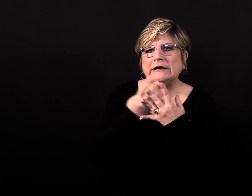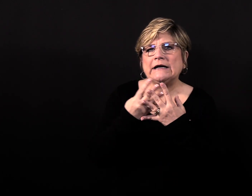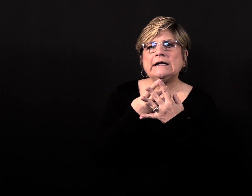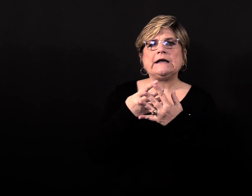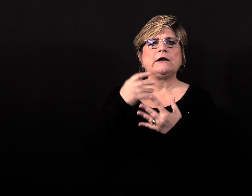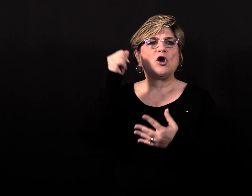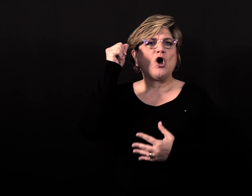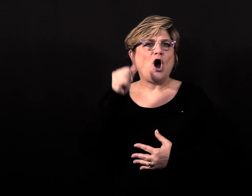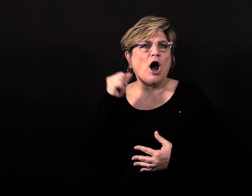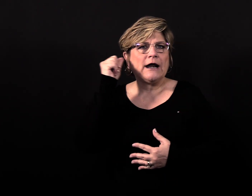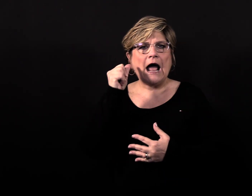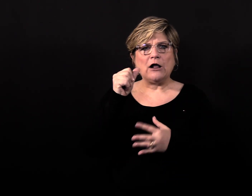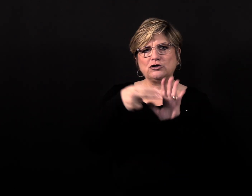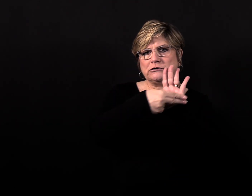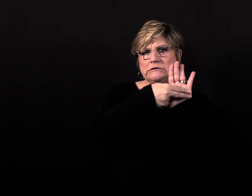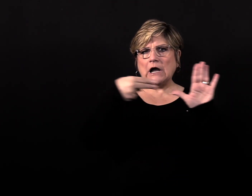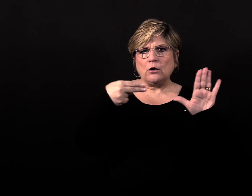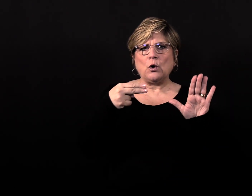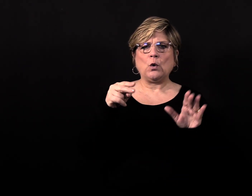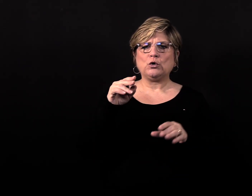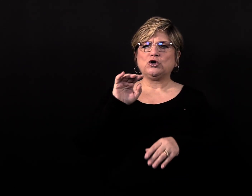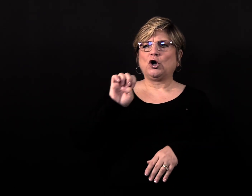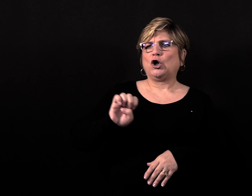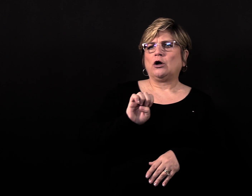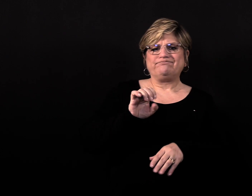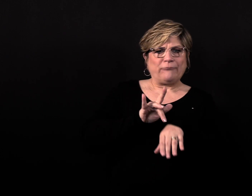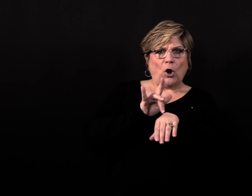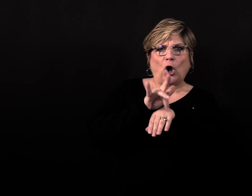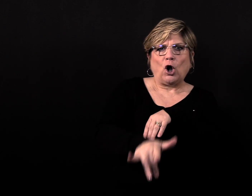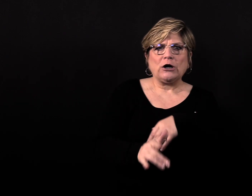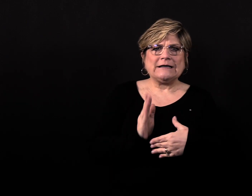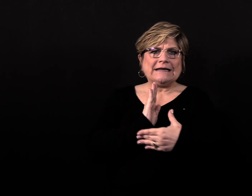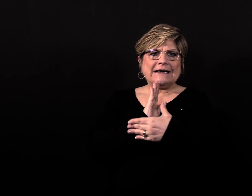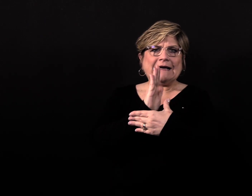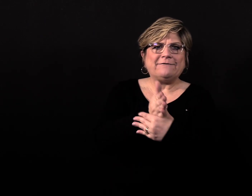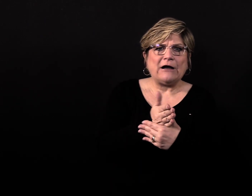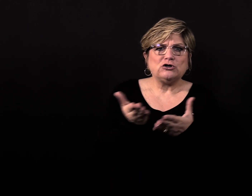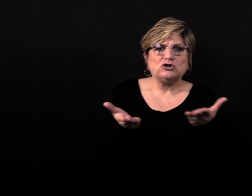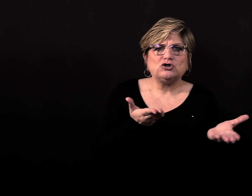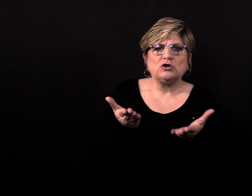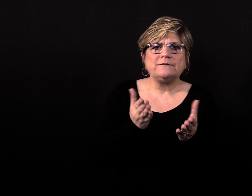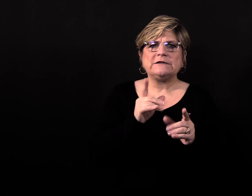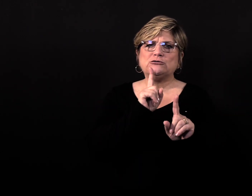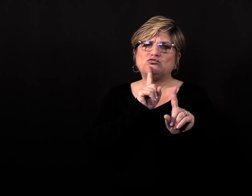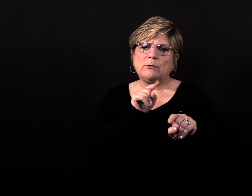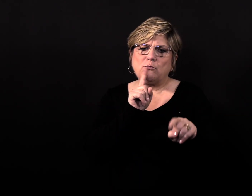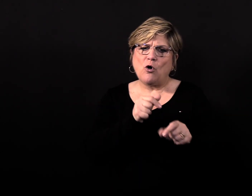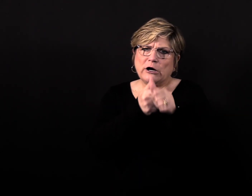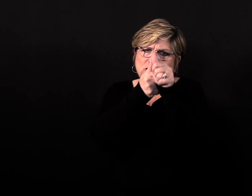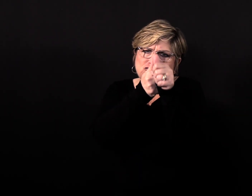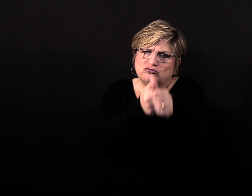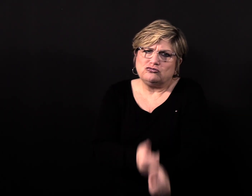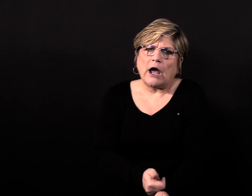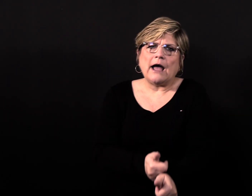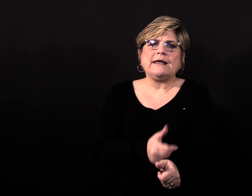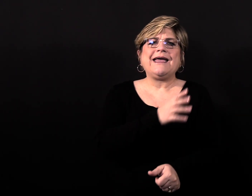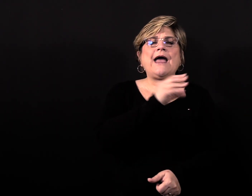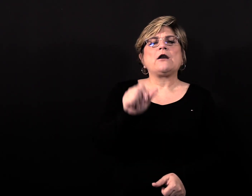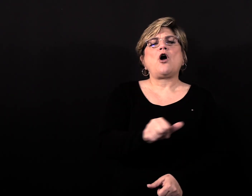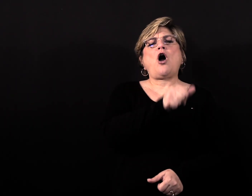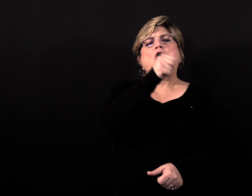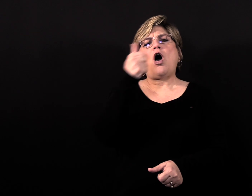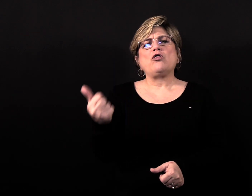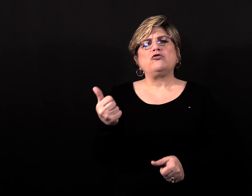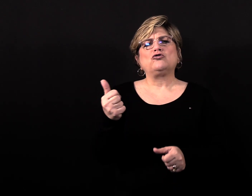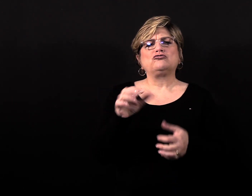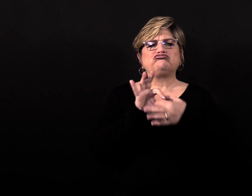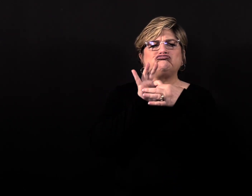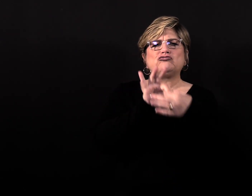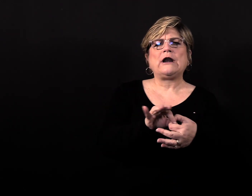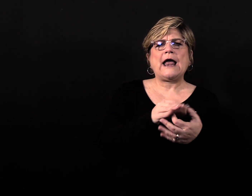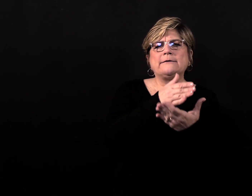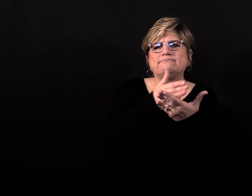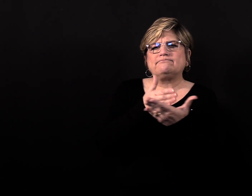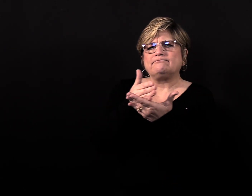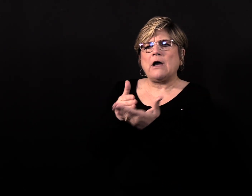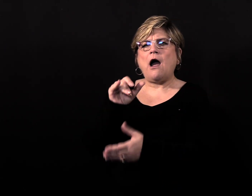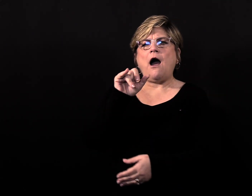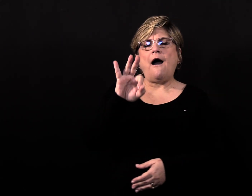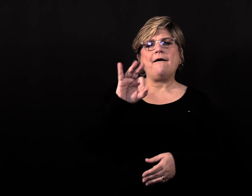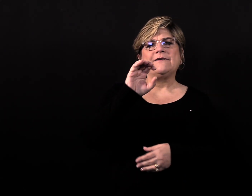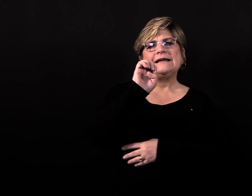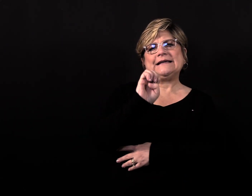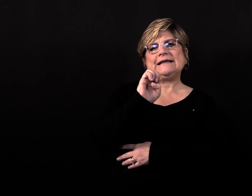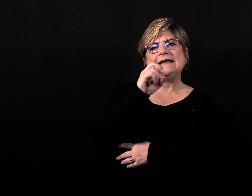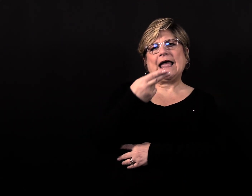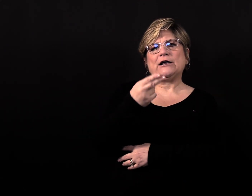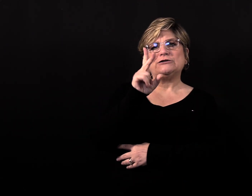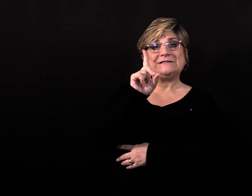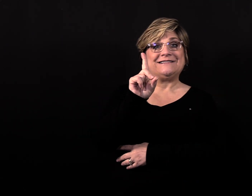diagnosis, early intervention services, reporting, tracking, and other related components of EHDI.